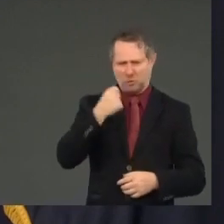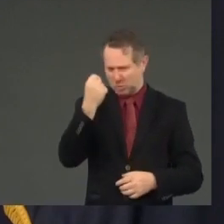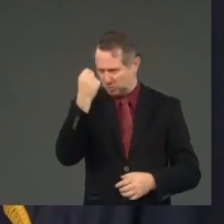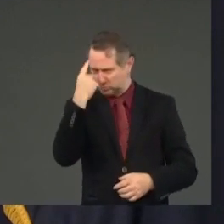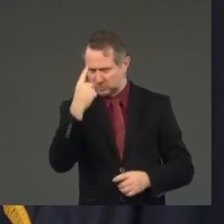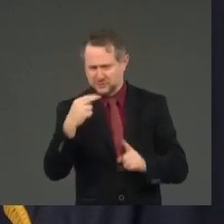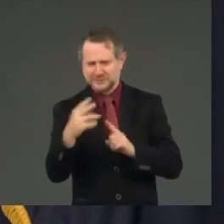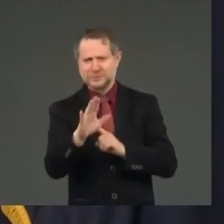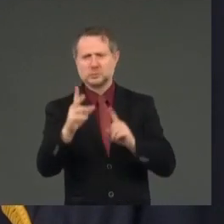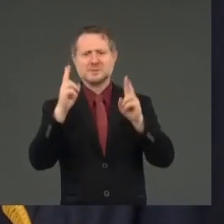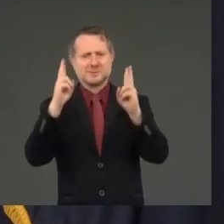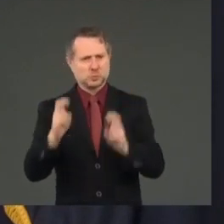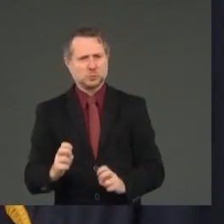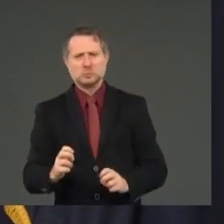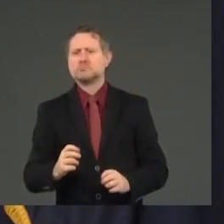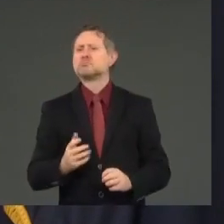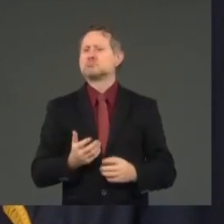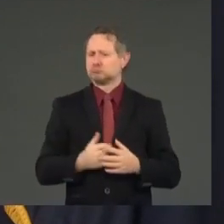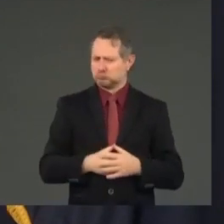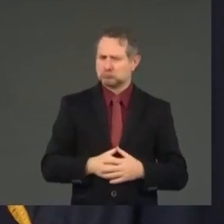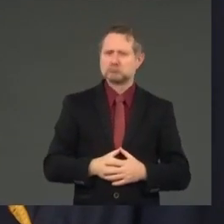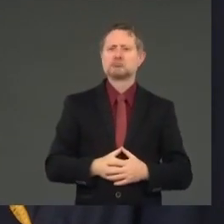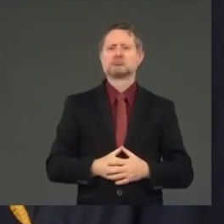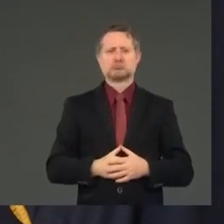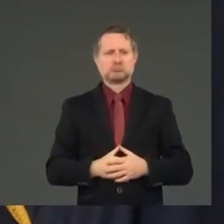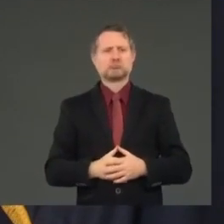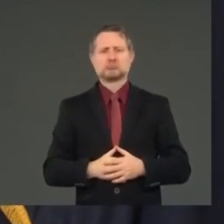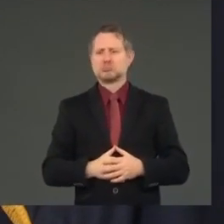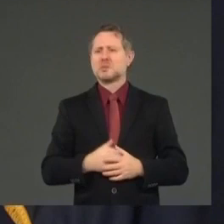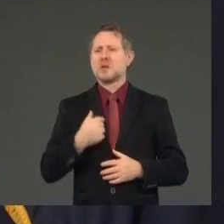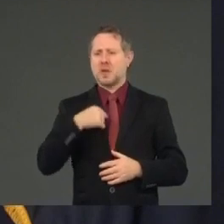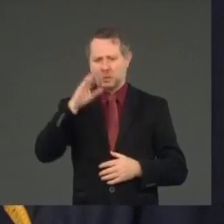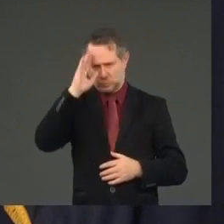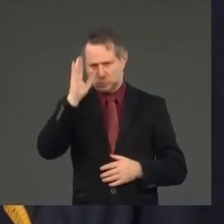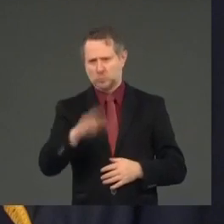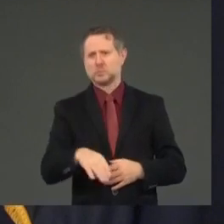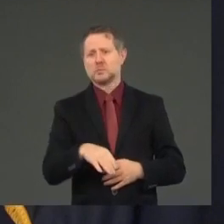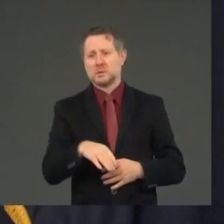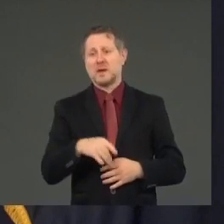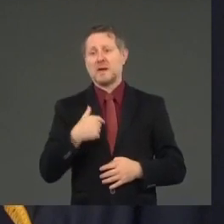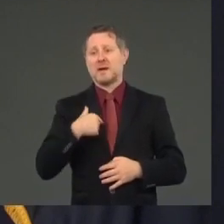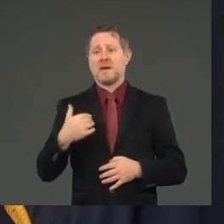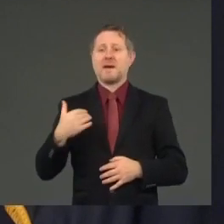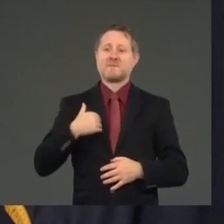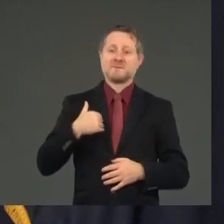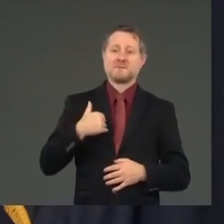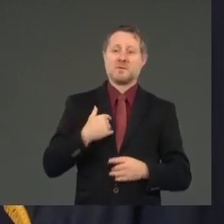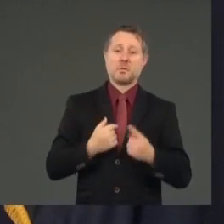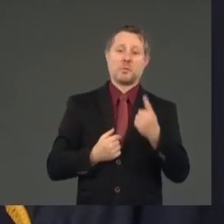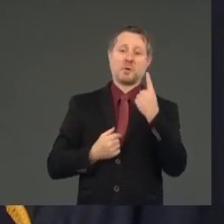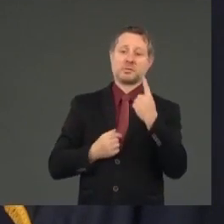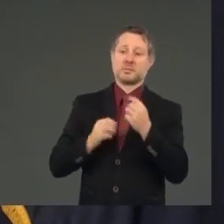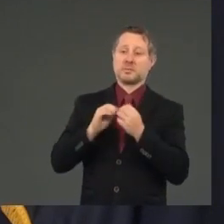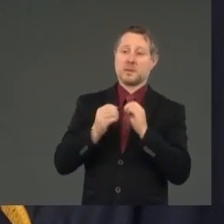COMMUNITY, AS YOU KNOW, FOR MANY, MANY YEARS. I'M SPEAKING TO THEM ALREADY.